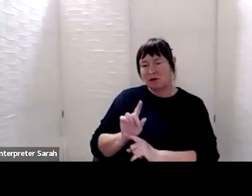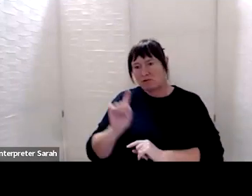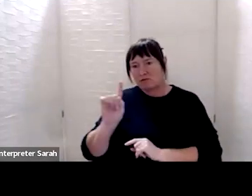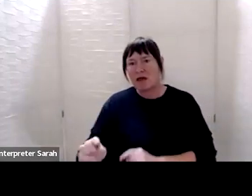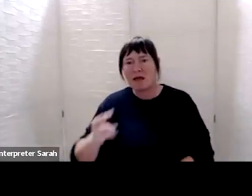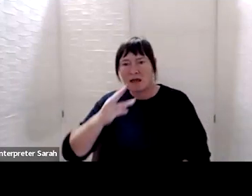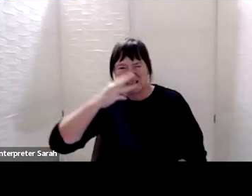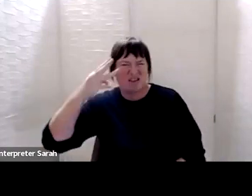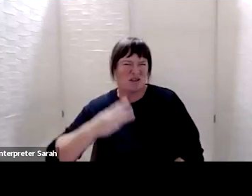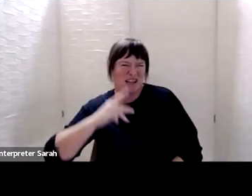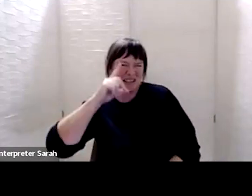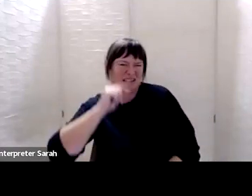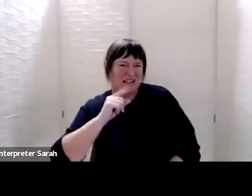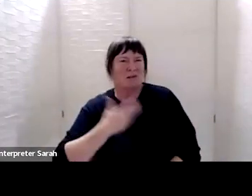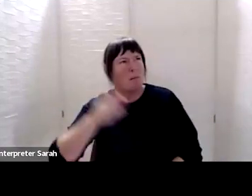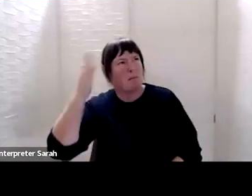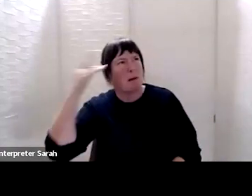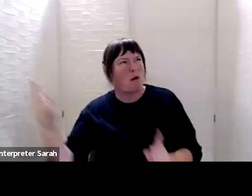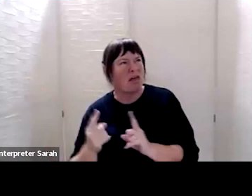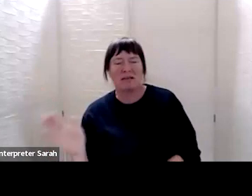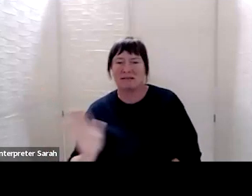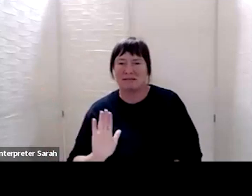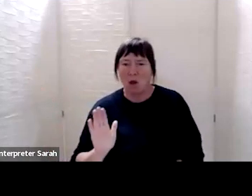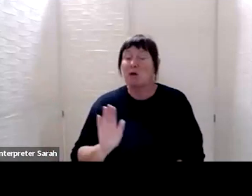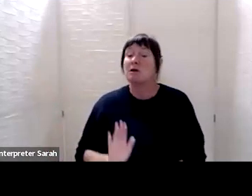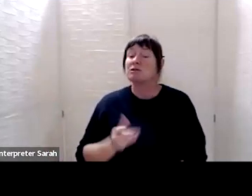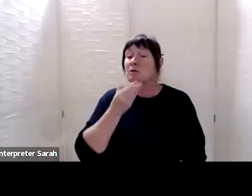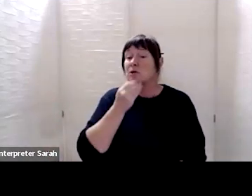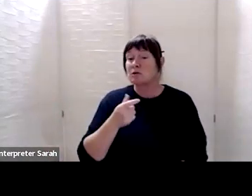He doesn’t want to hang out with mum all the time. So we use our personal care